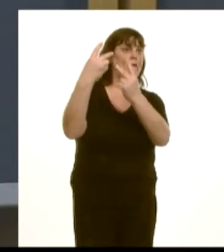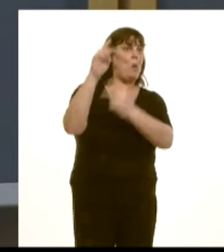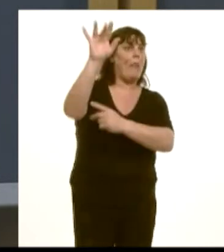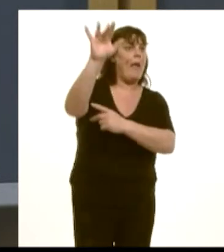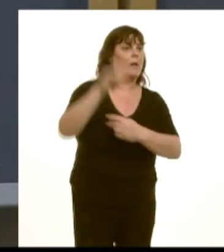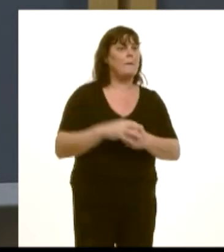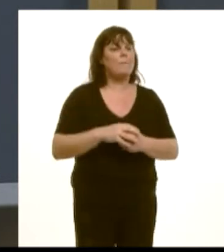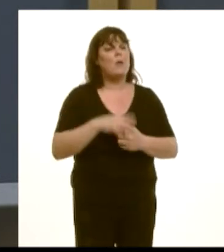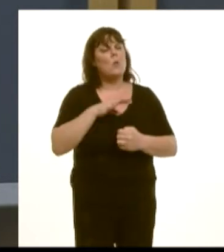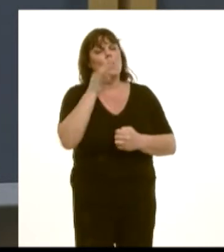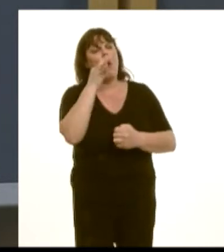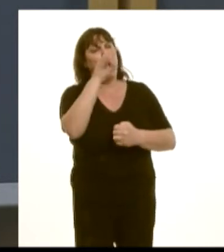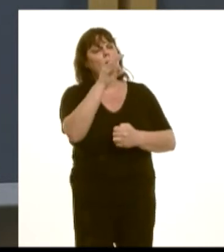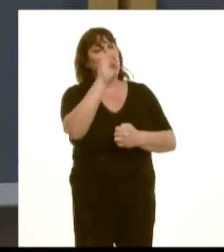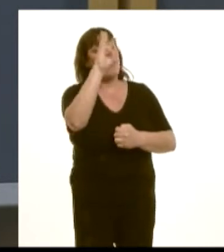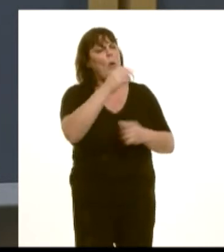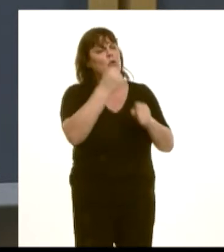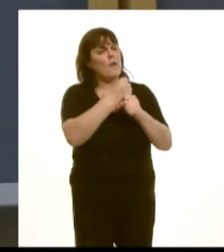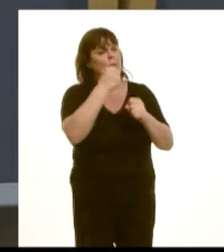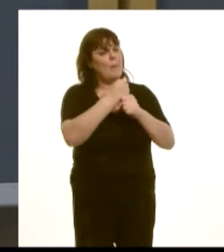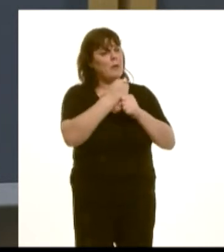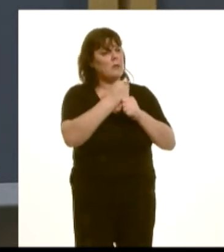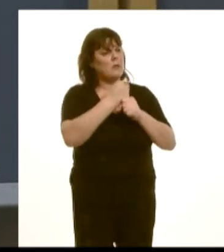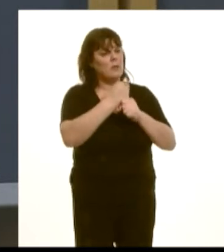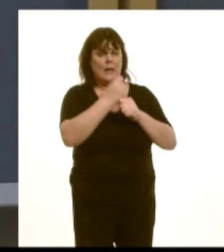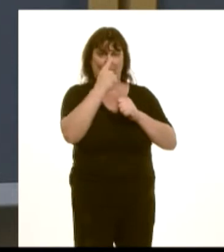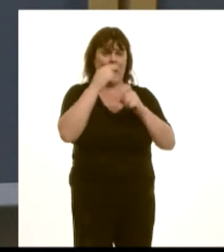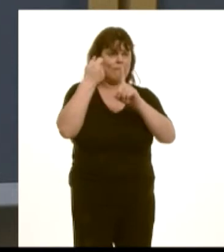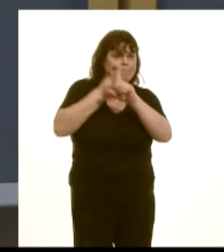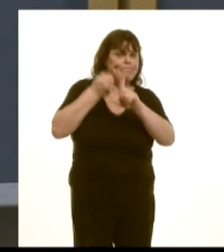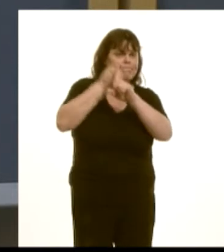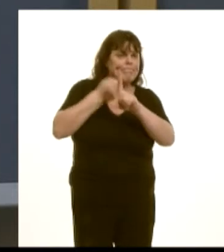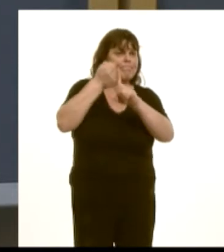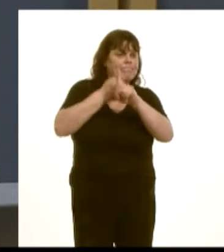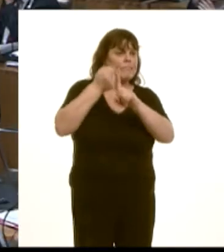to continue to make the case for a Welsh representative on the Home Office inquiry?